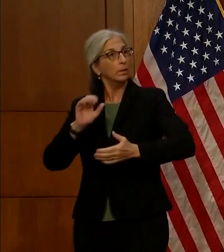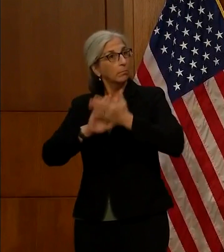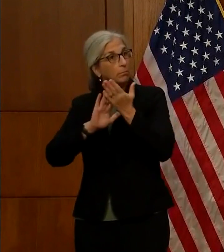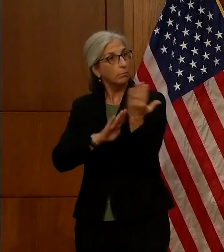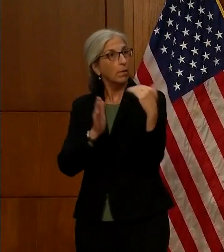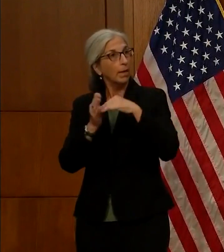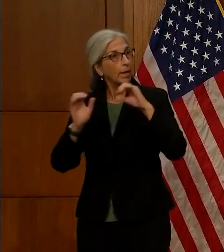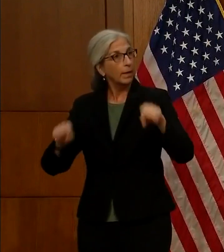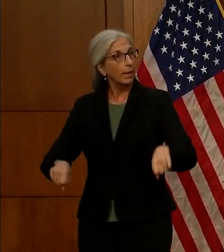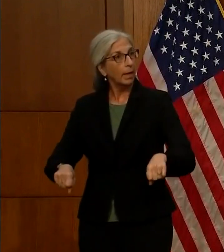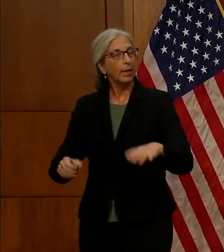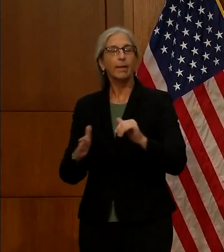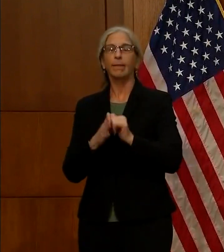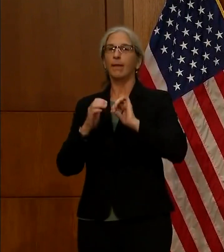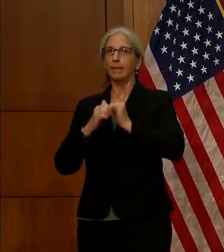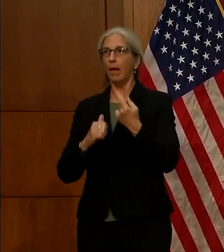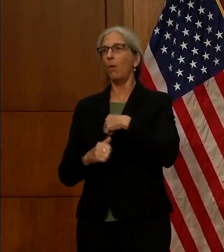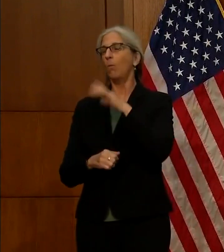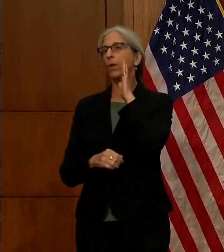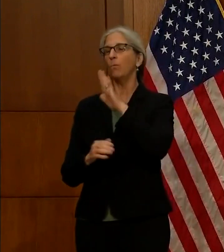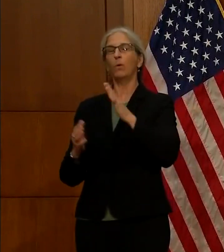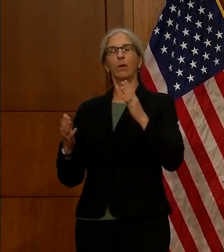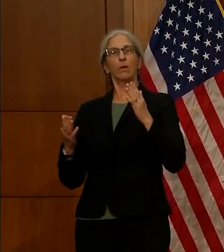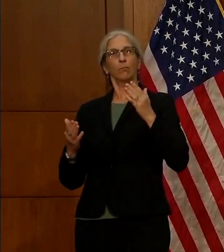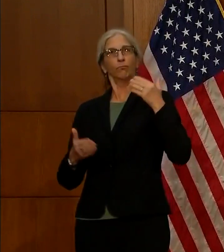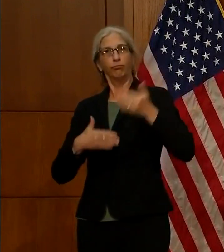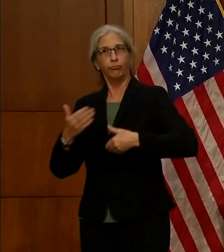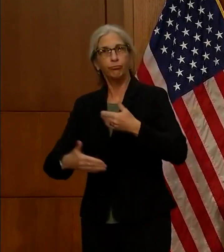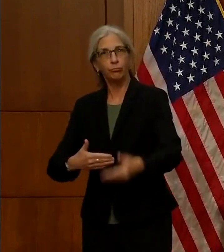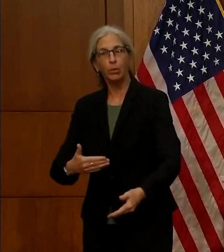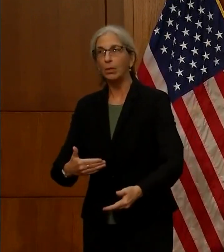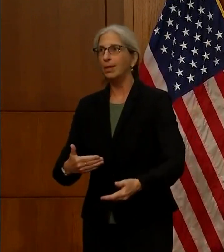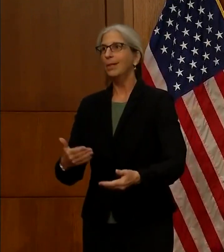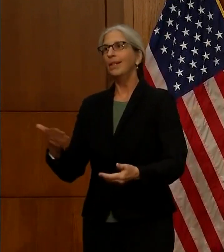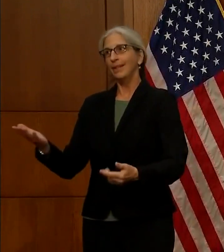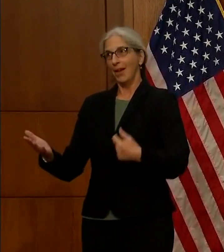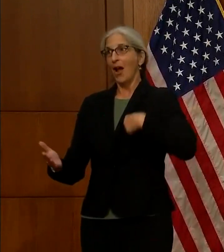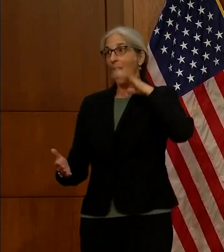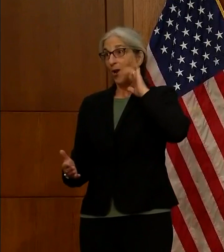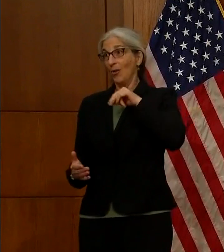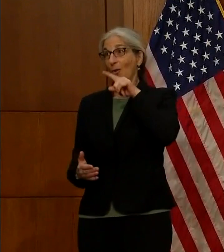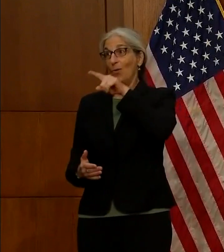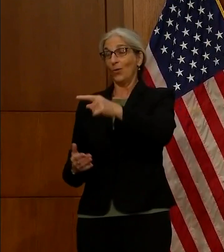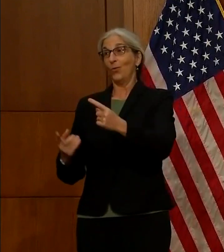CAN GET OUR BUSINESS BACK UP AND RUNNING THAT'S THE ONLY WAY. WE'RE GOING TO BE ABLE TO